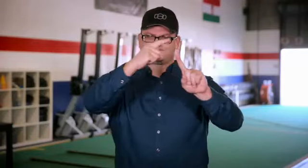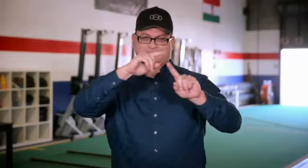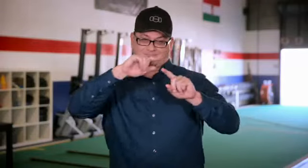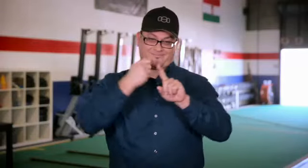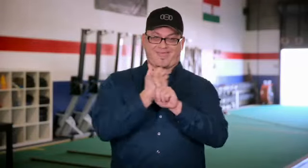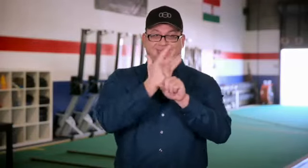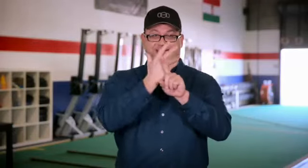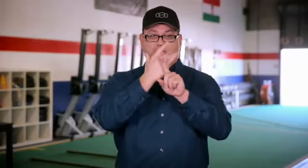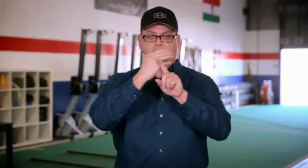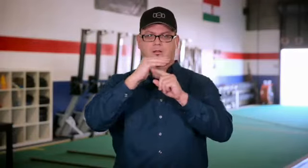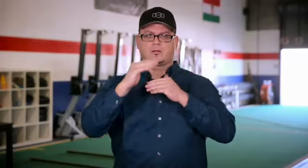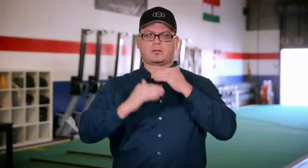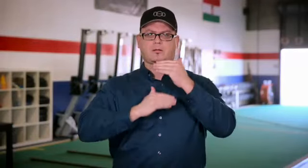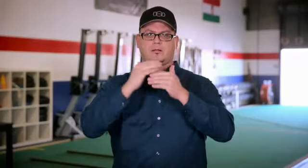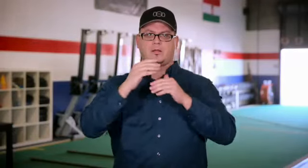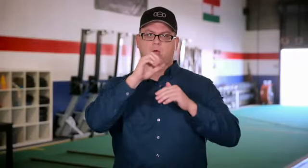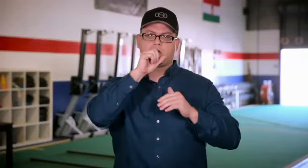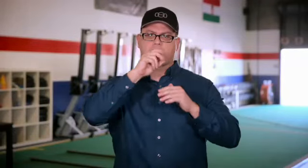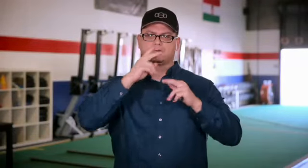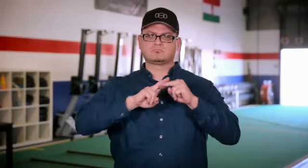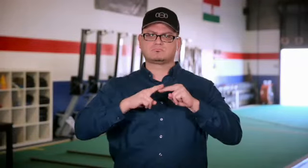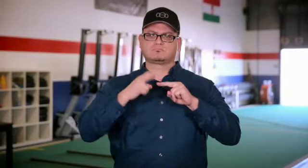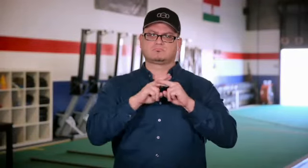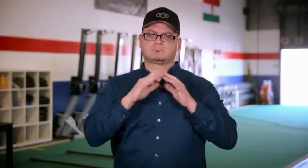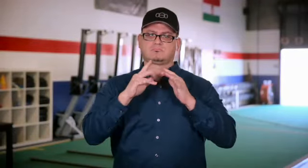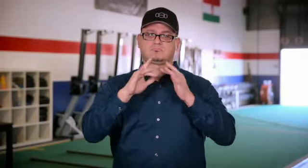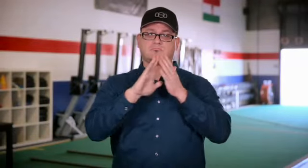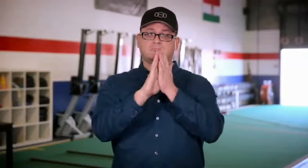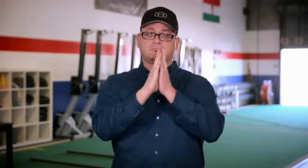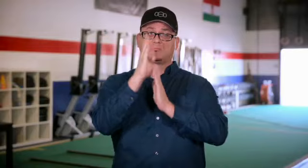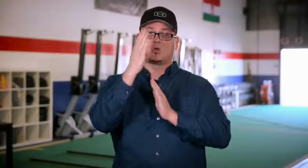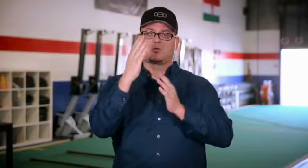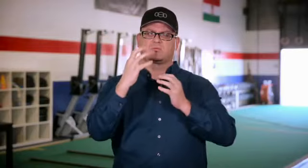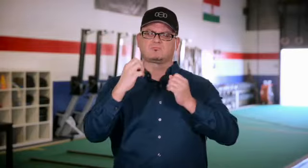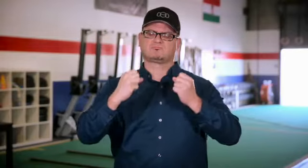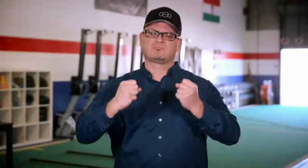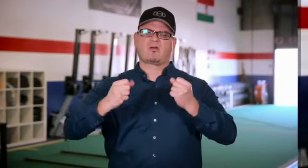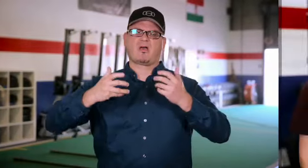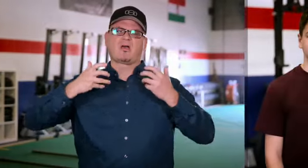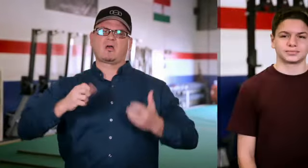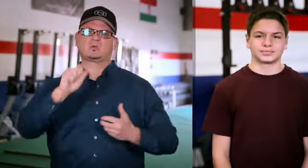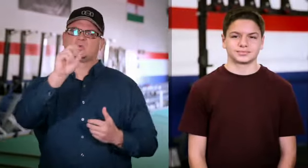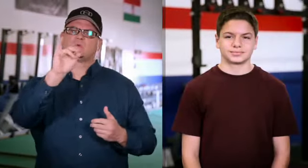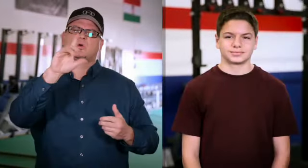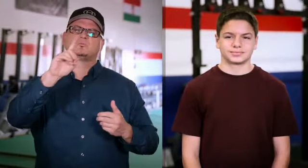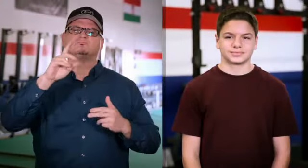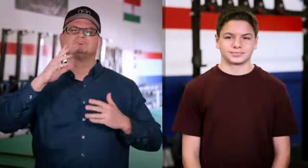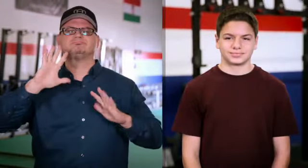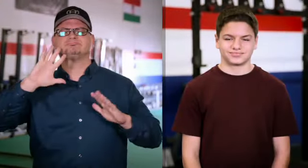As the flame progresses, it turns orange as the heat increases. Then the flame becomes more intense. Blue represents the hottest stage and the user becomes more solid.